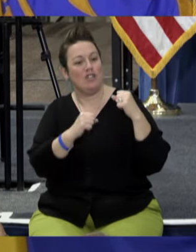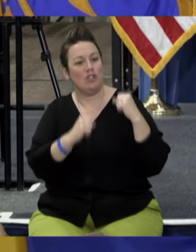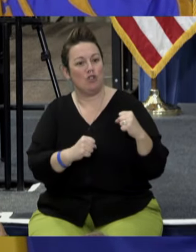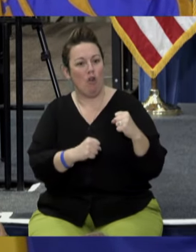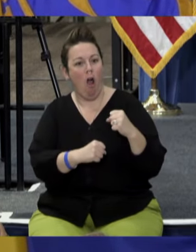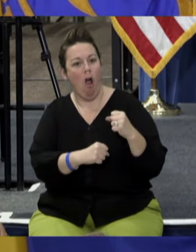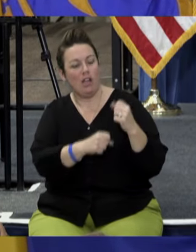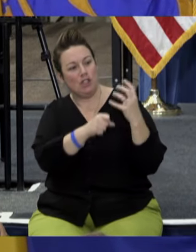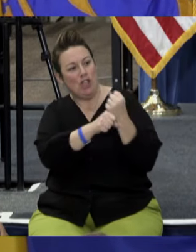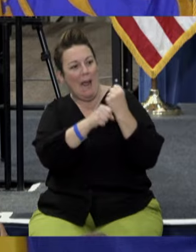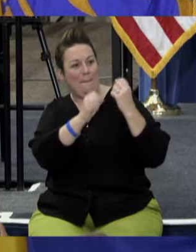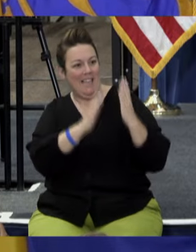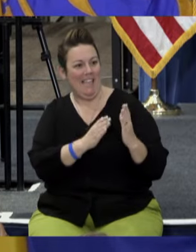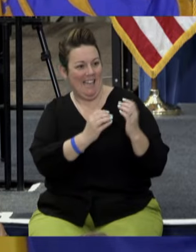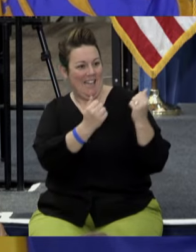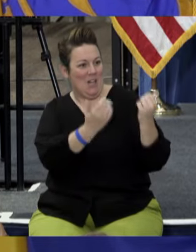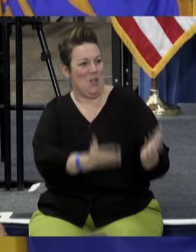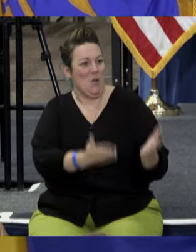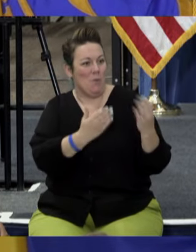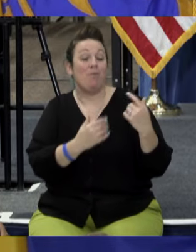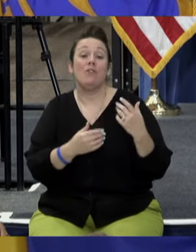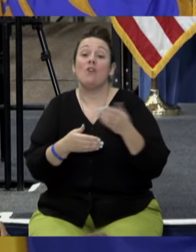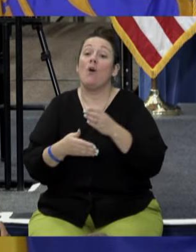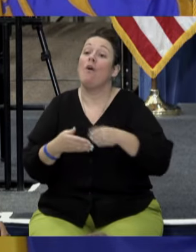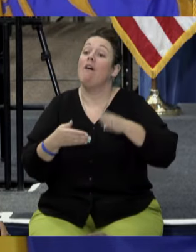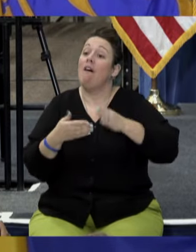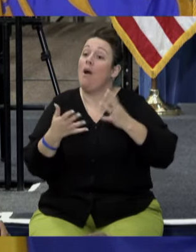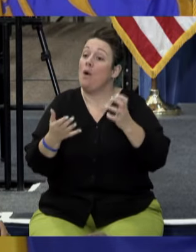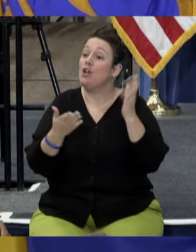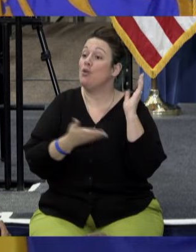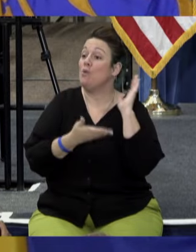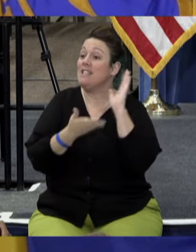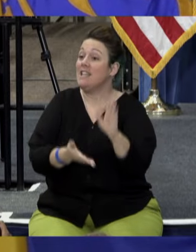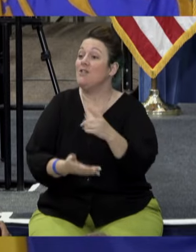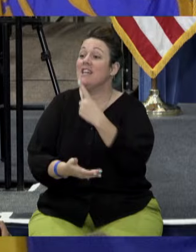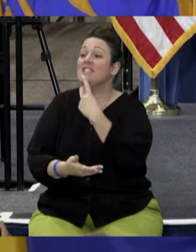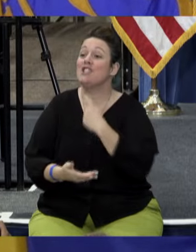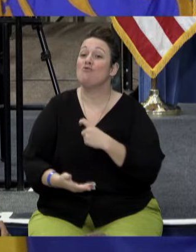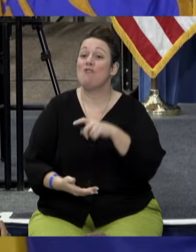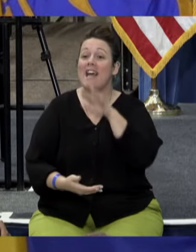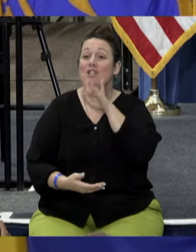So in conclusion, I would like to present to you this red dragon pin.